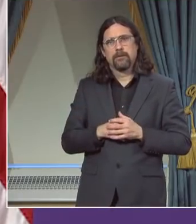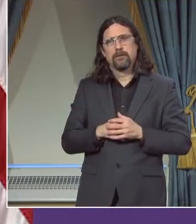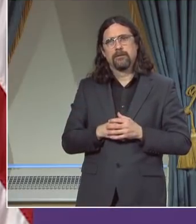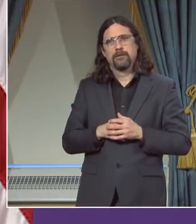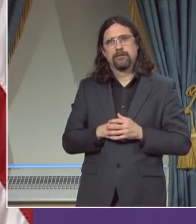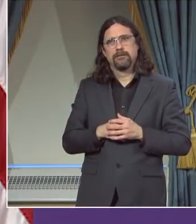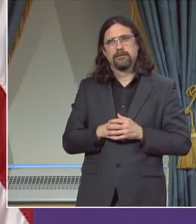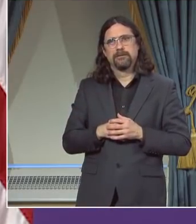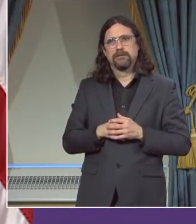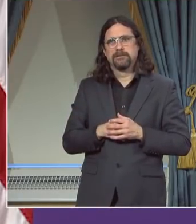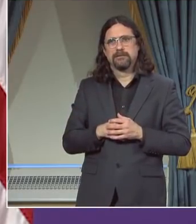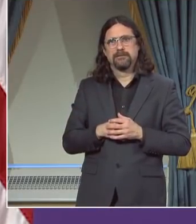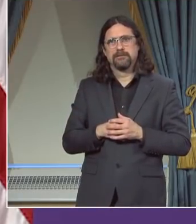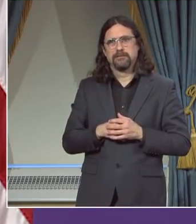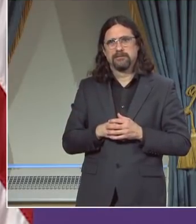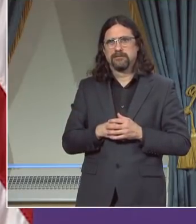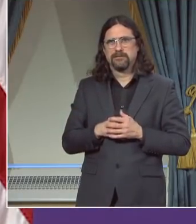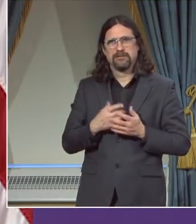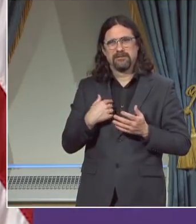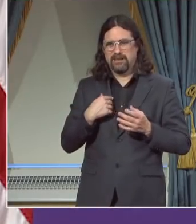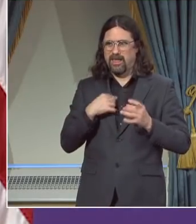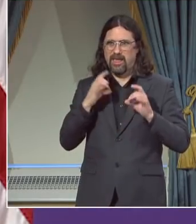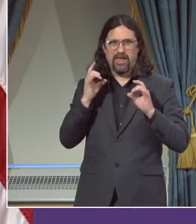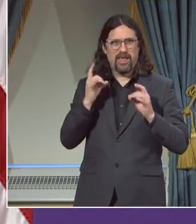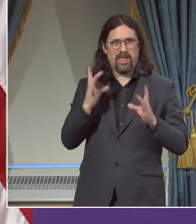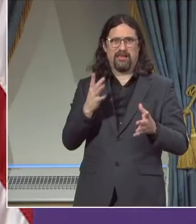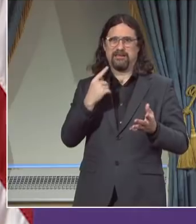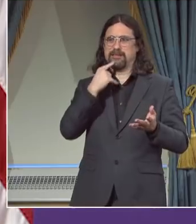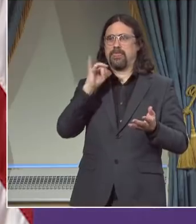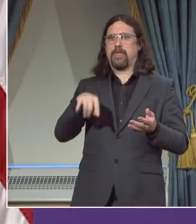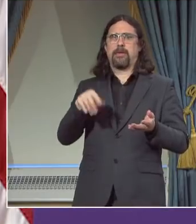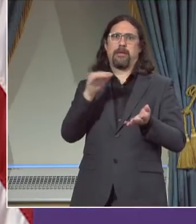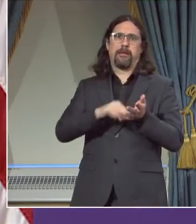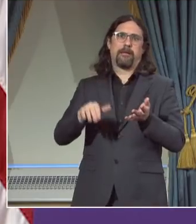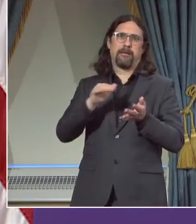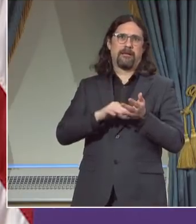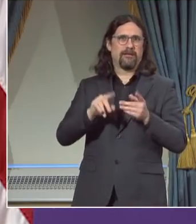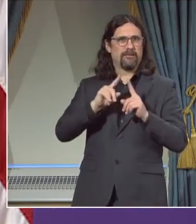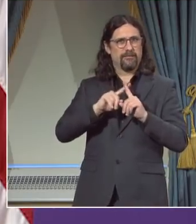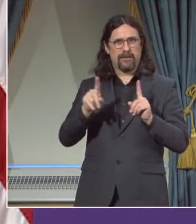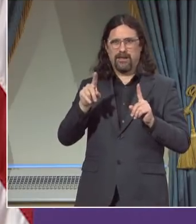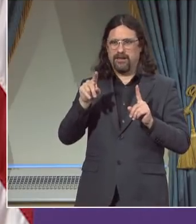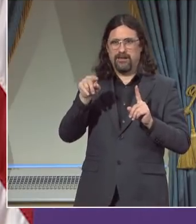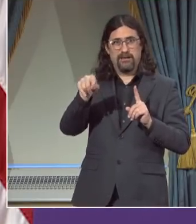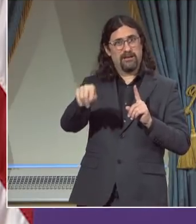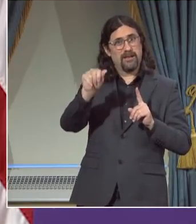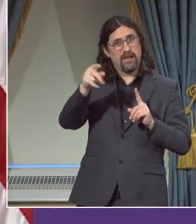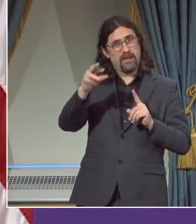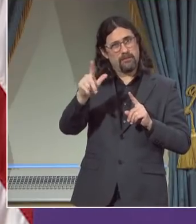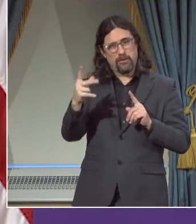YOU KNOW, I HATE TO SAY IT AGAIN, IT'S JUST TRUE, APRIL WILL BE WORSE THAN MARCH,